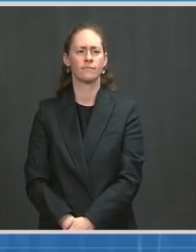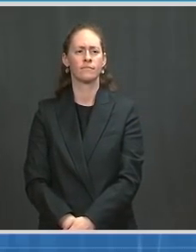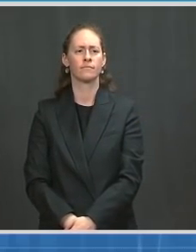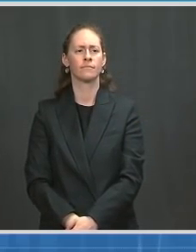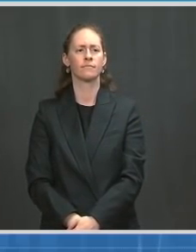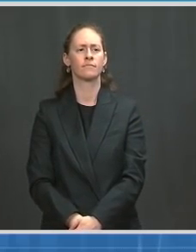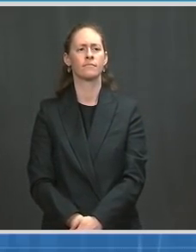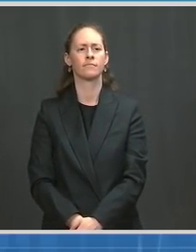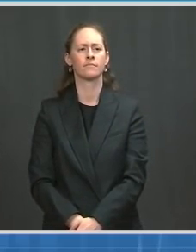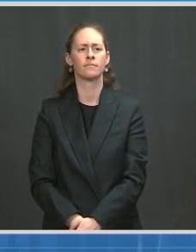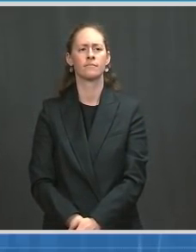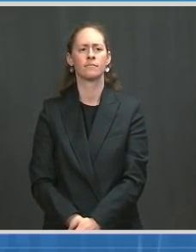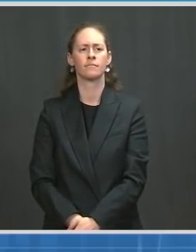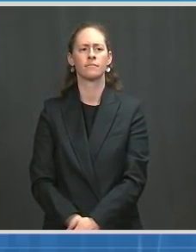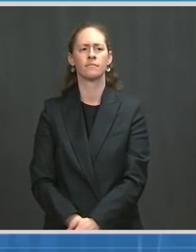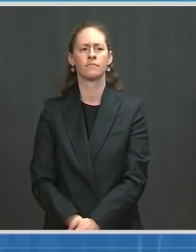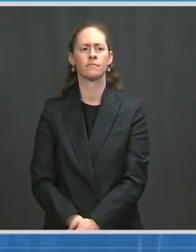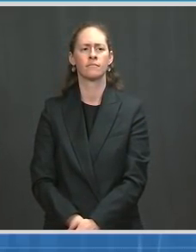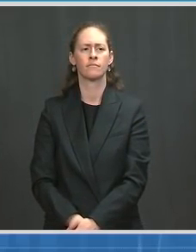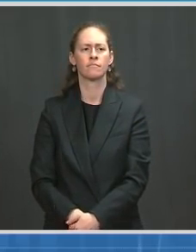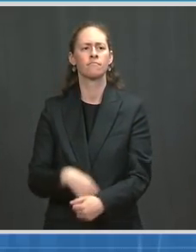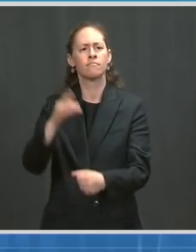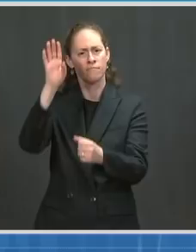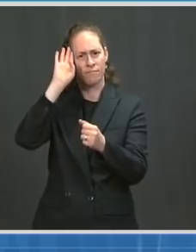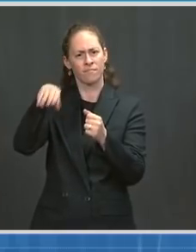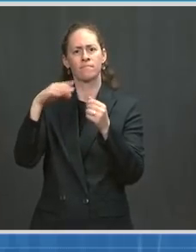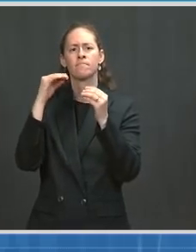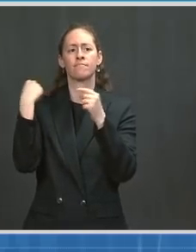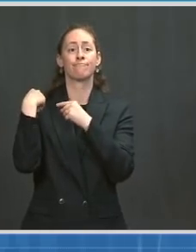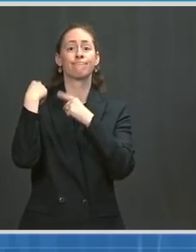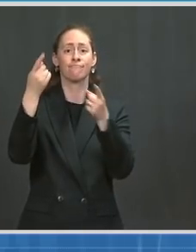the same protection for them. Do you see monoclonal antibodies